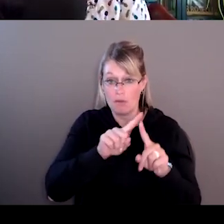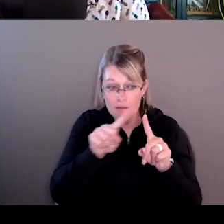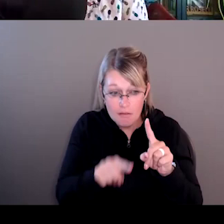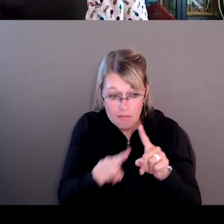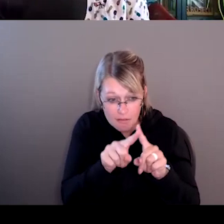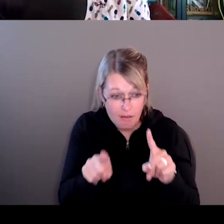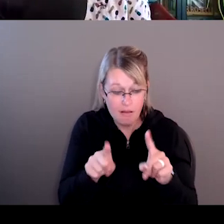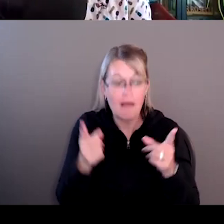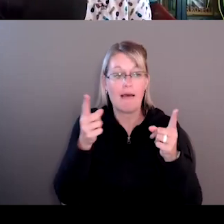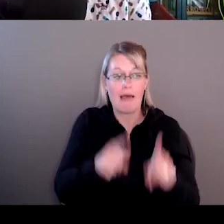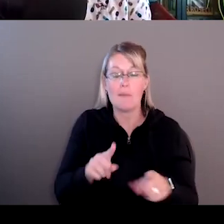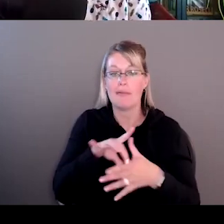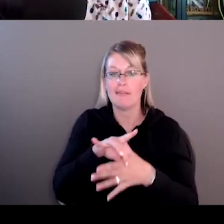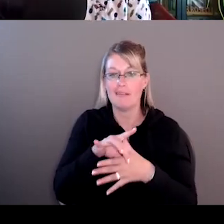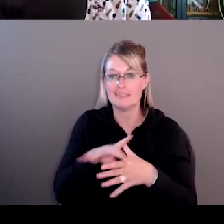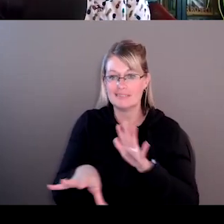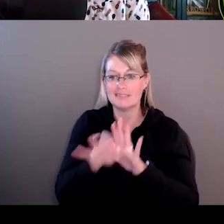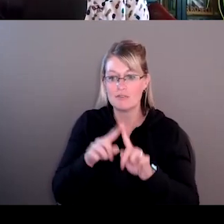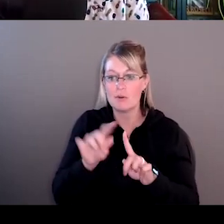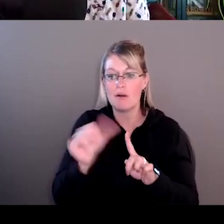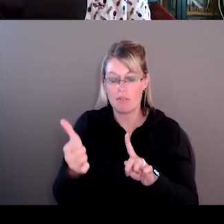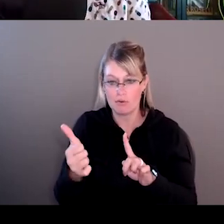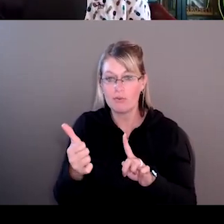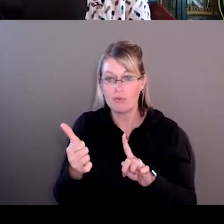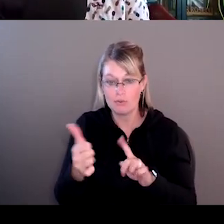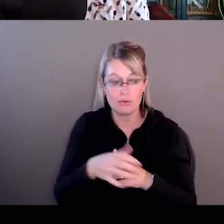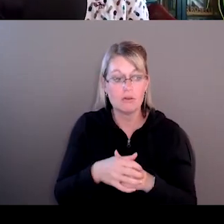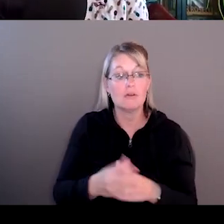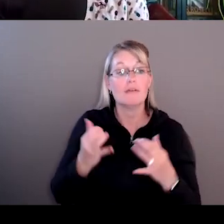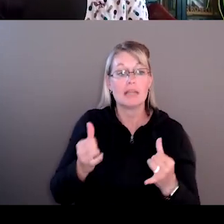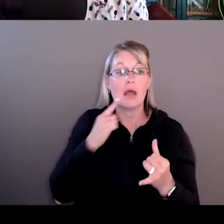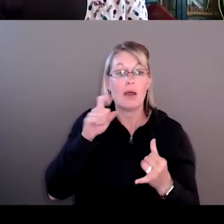end up getting content selected from all the other cells, so now I have to do a weird mouse danced